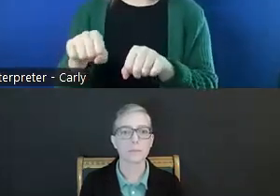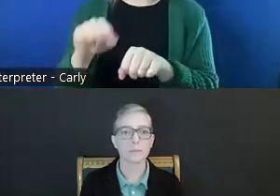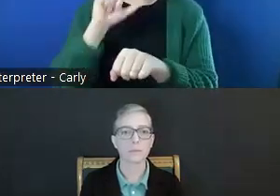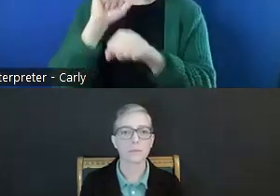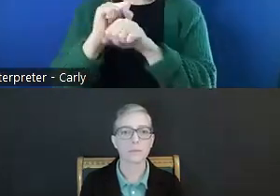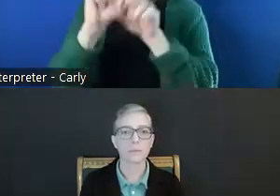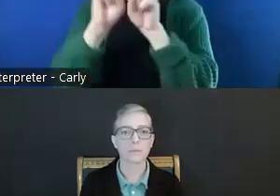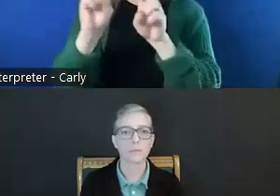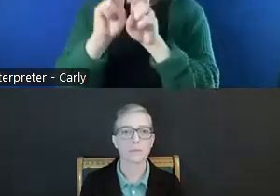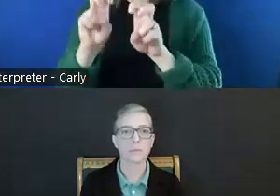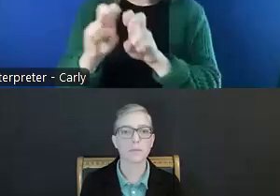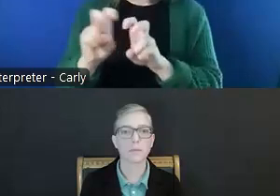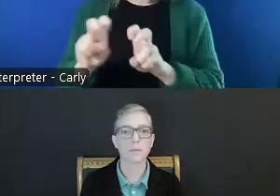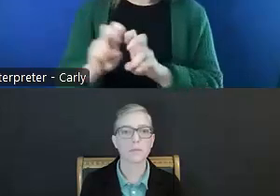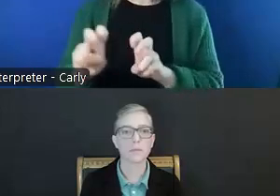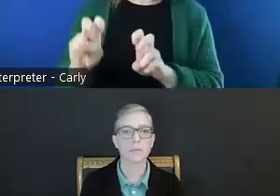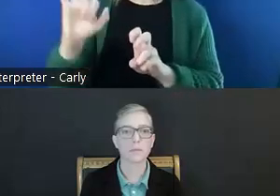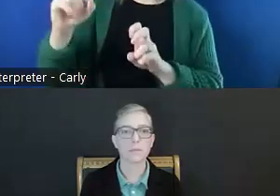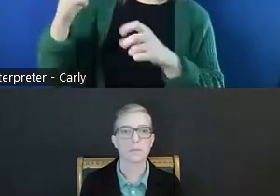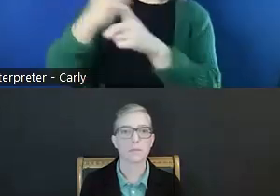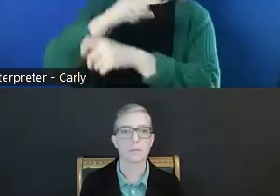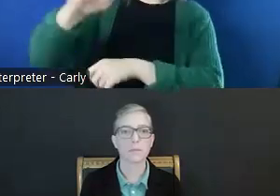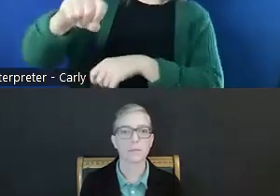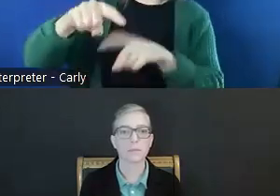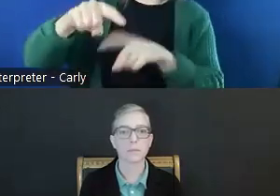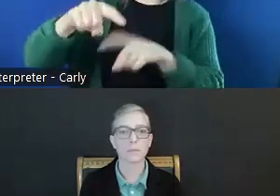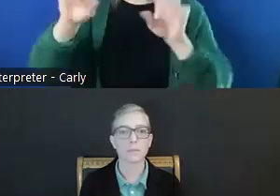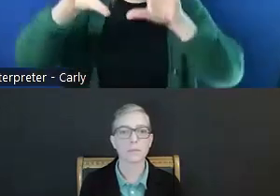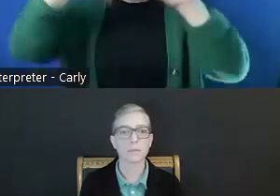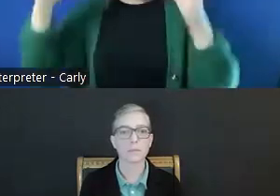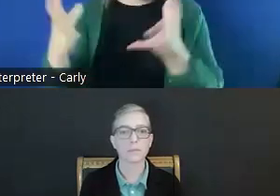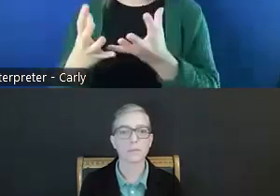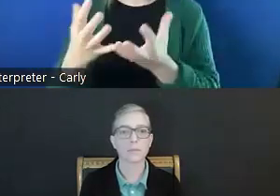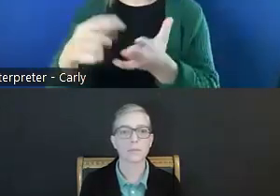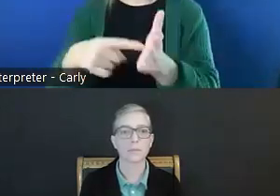a more um complex but complex picture but more informative picture too about what's